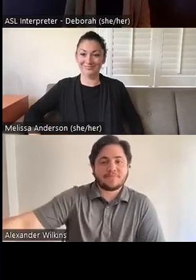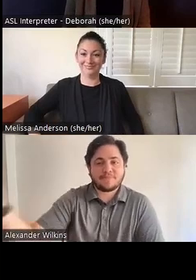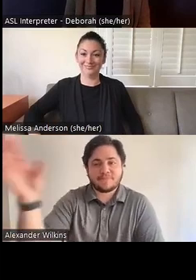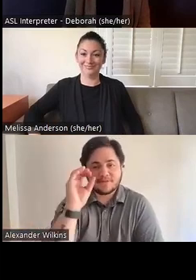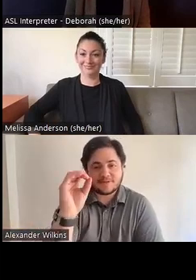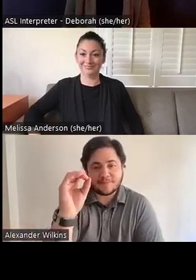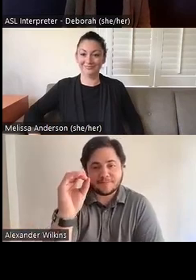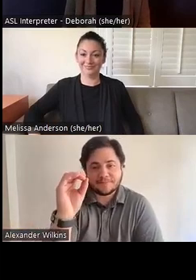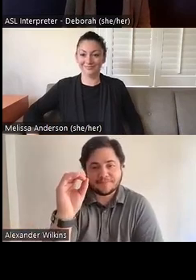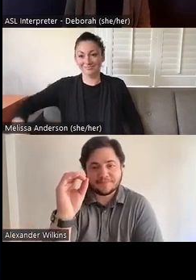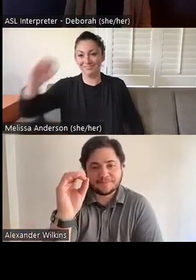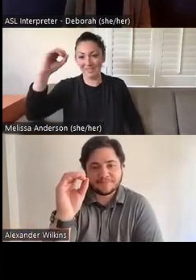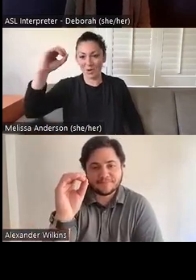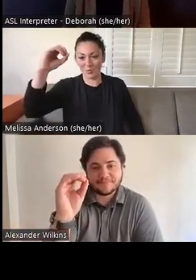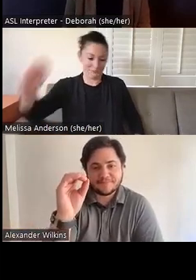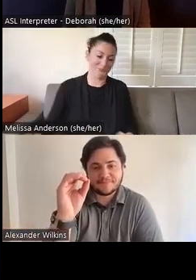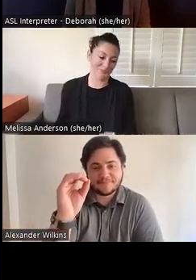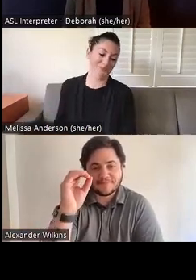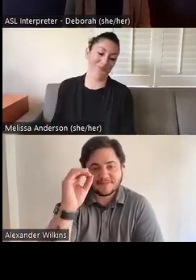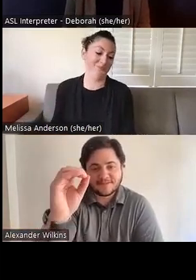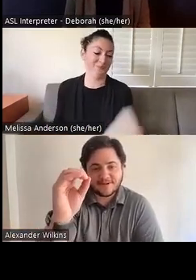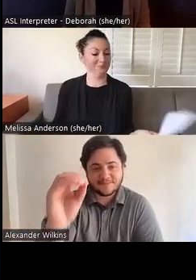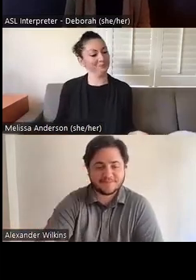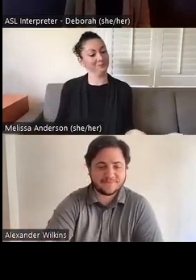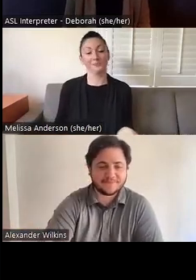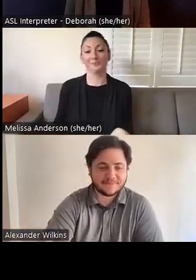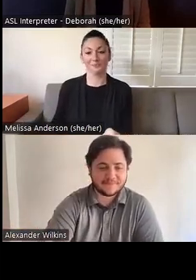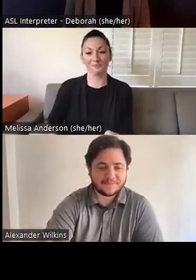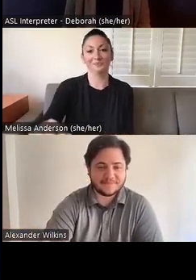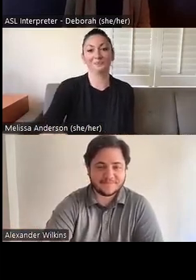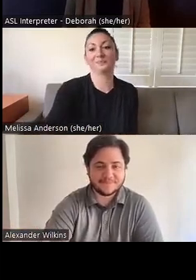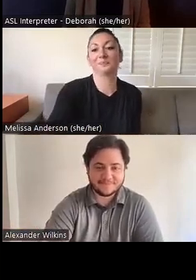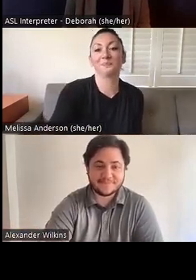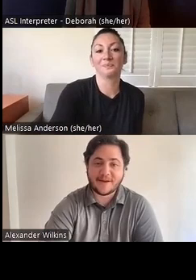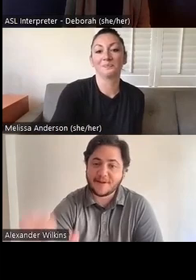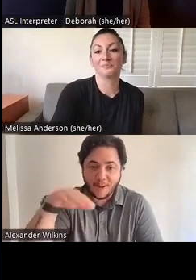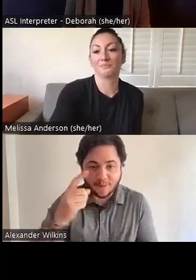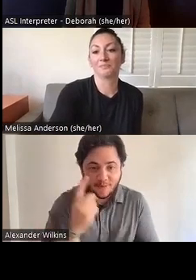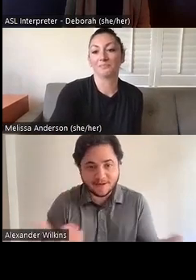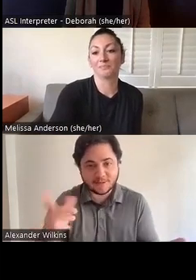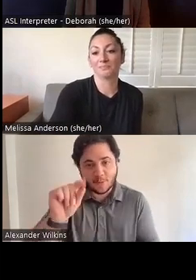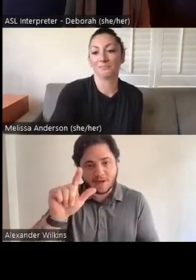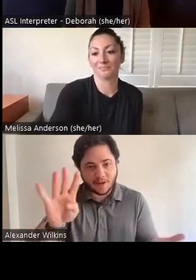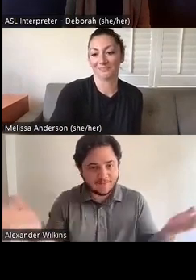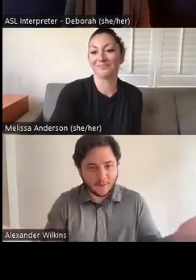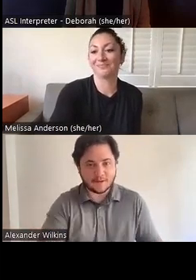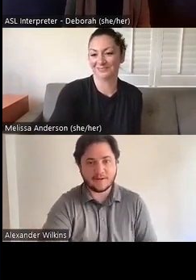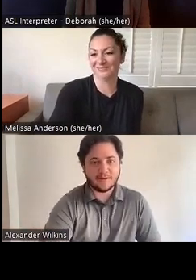give you the answer. The answer is zero. Zero. None whatsoever.